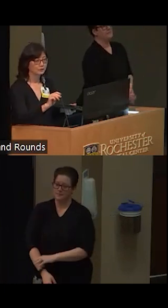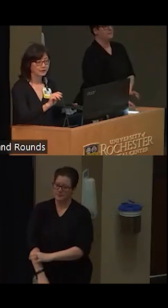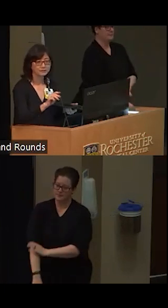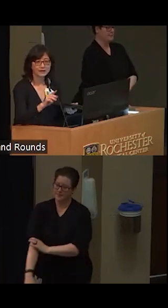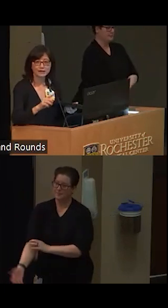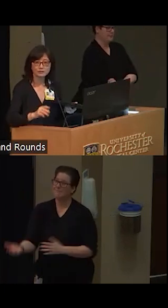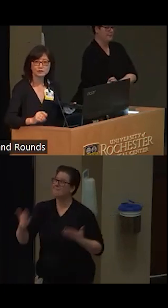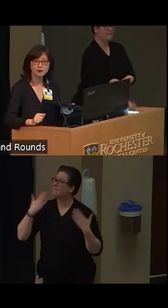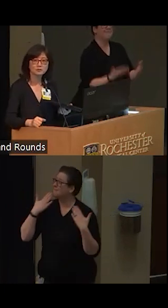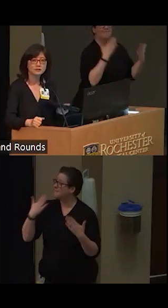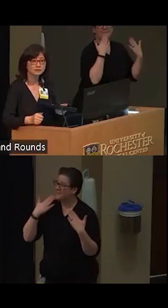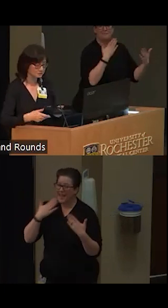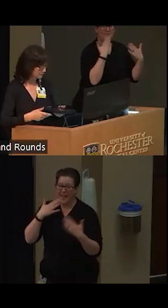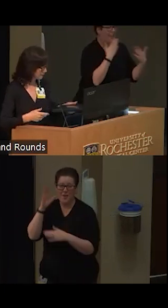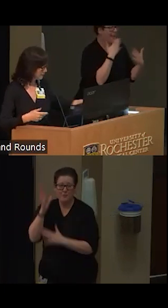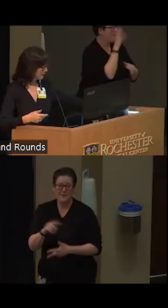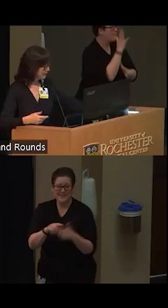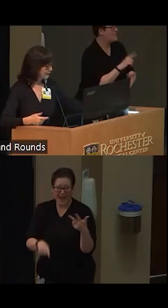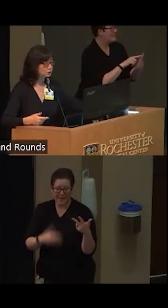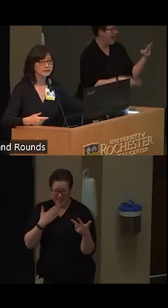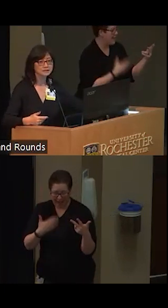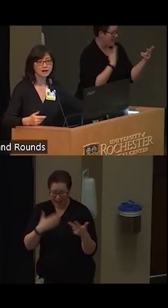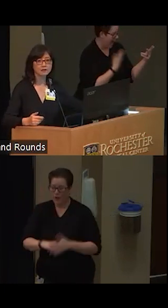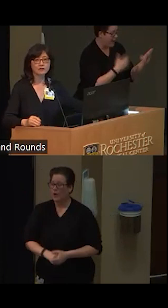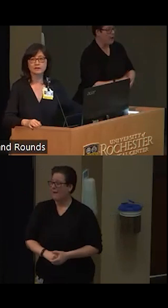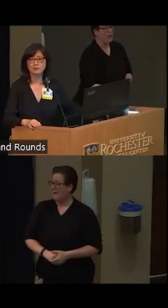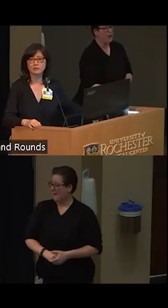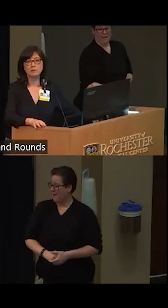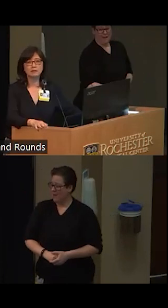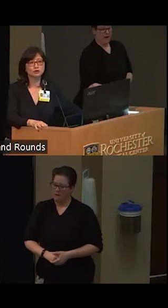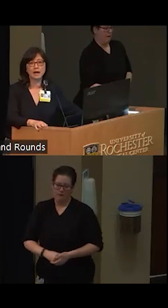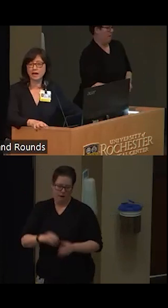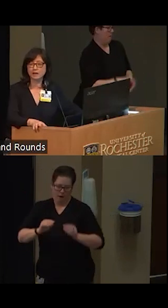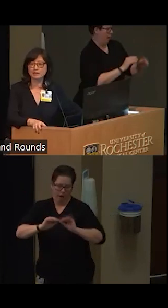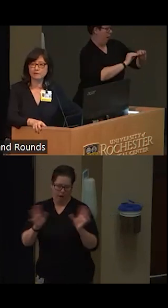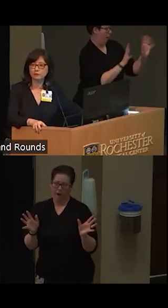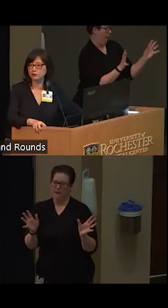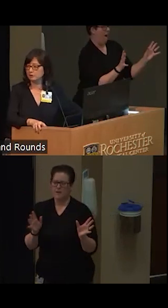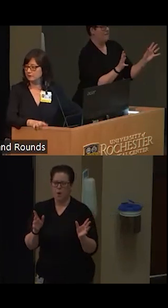great thank you to our presenters um as you can tell there was so much time and effort